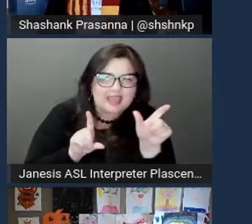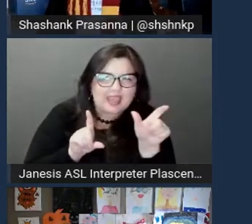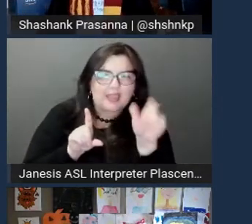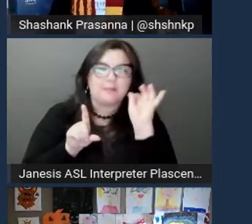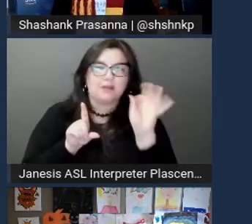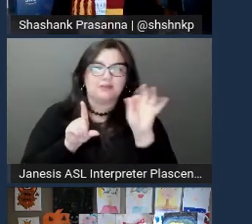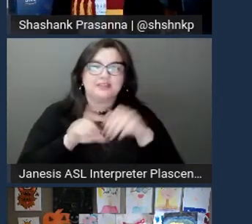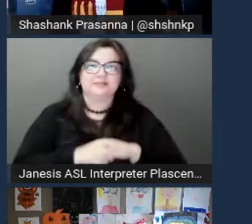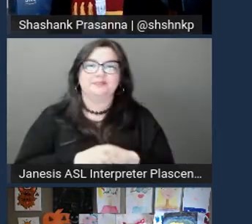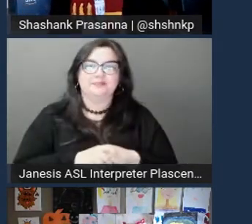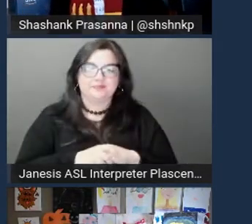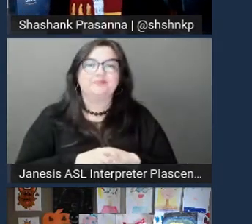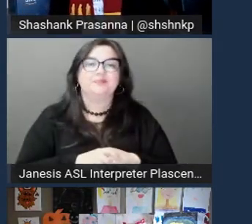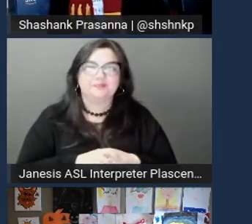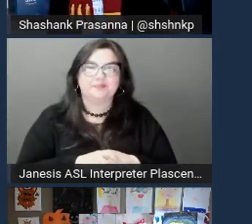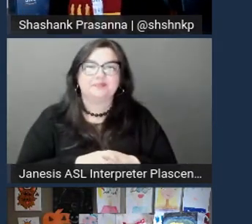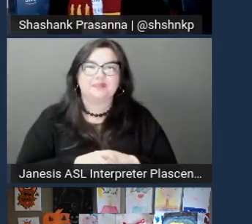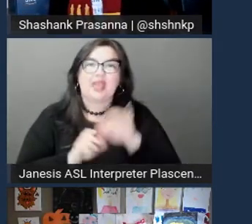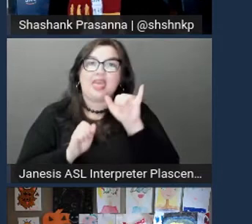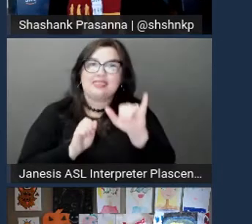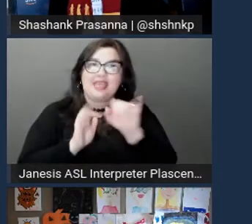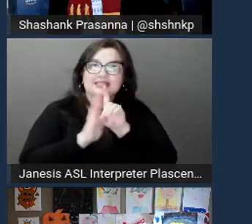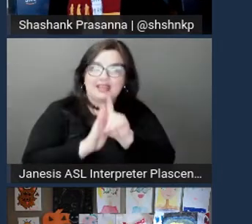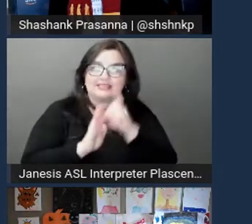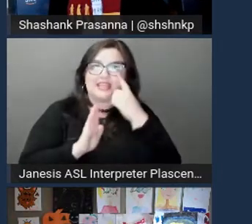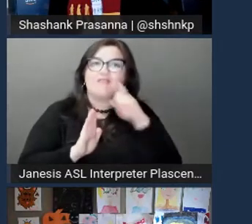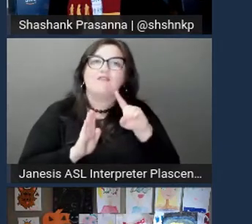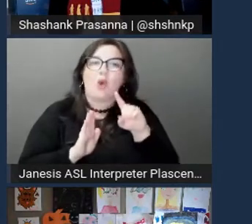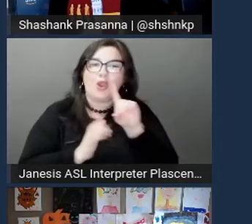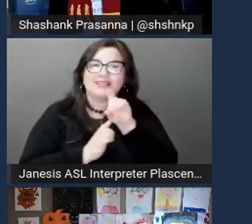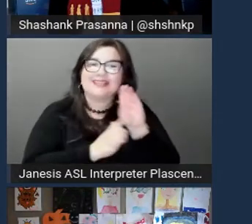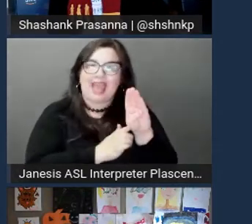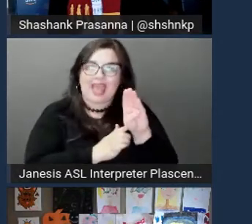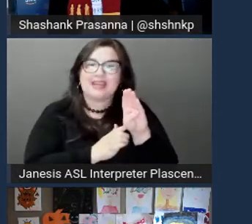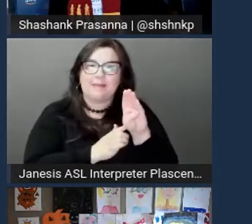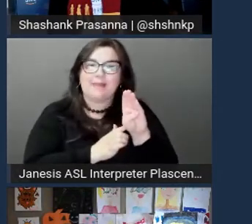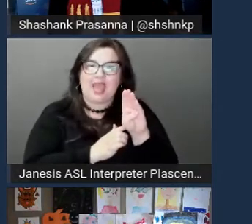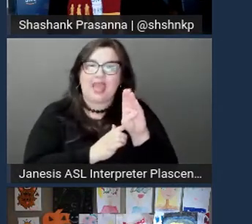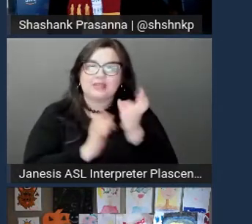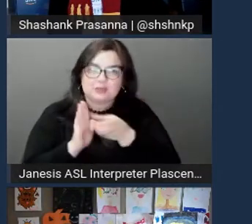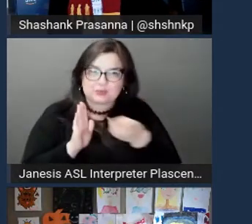So this is the ID for the database resource. If now we go to EC2,